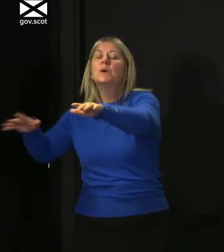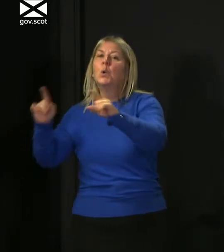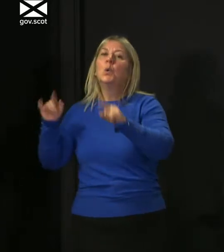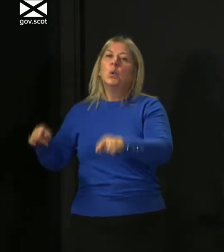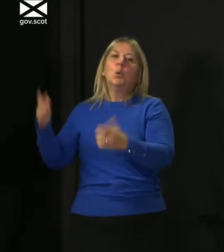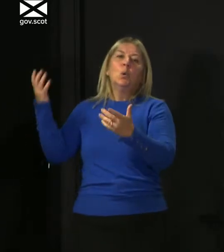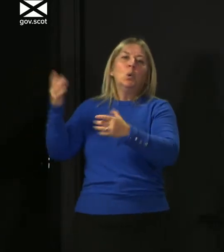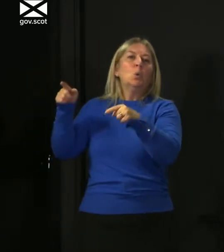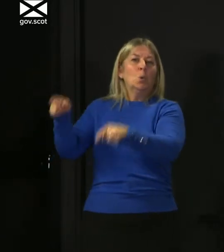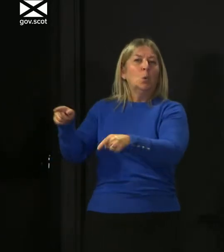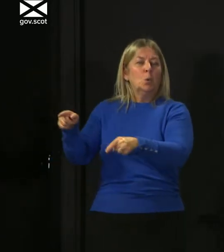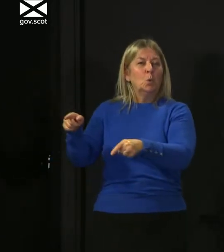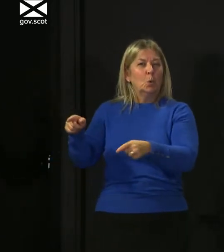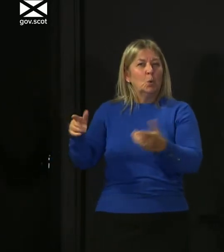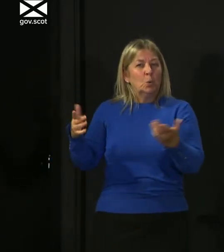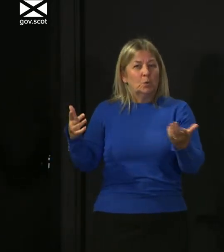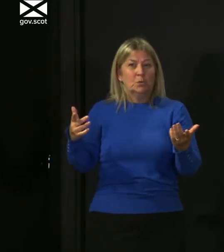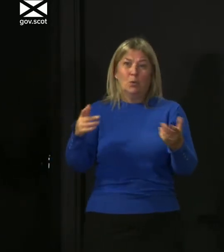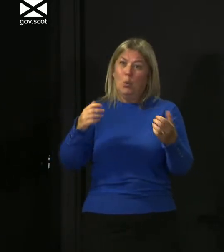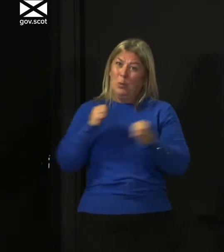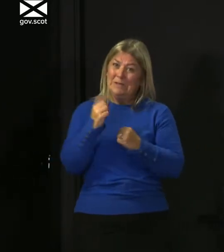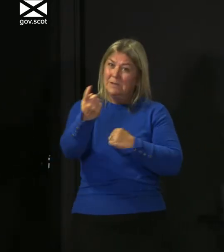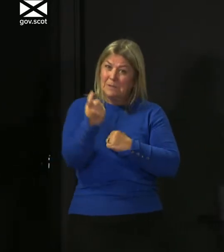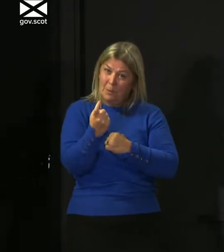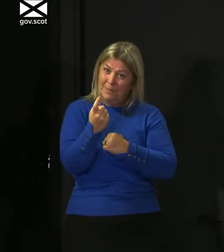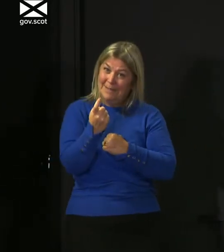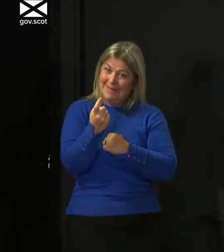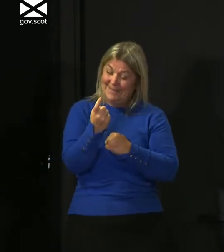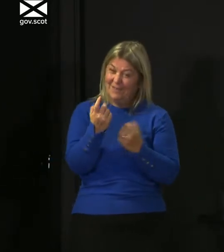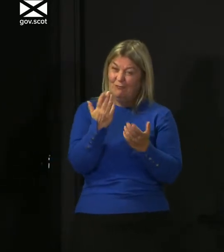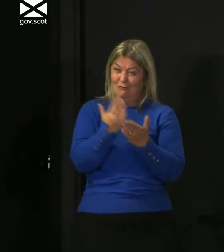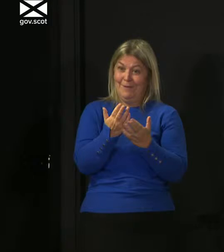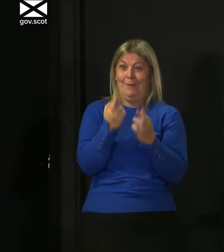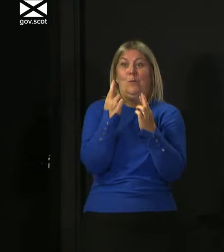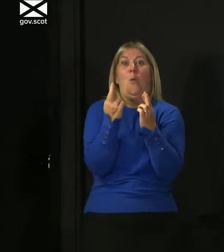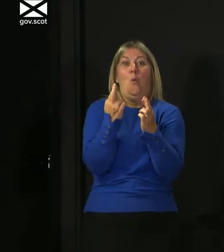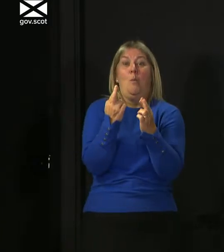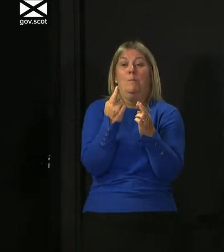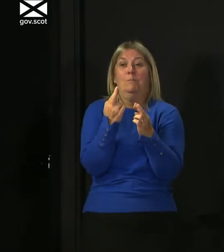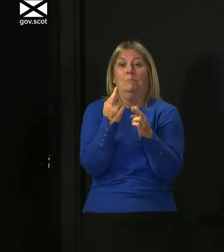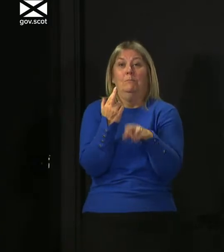in a virus where we're hoping at some point for there to be a vaccine, don't knock short-term